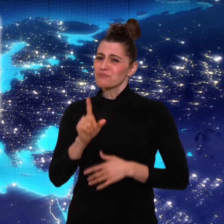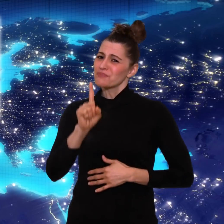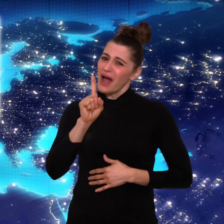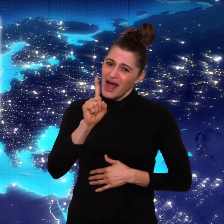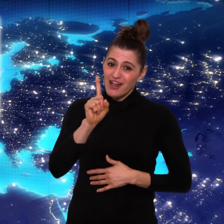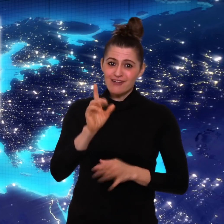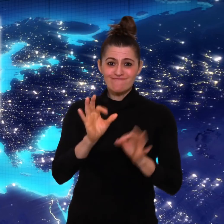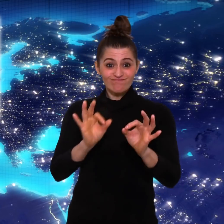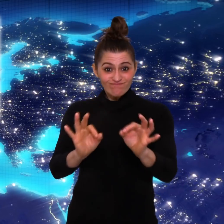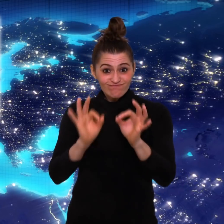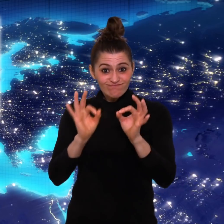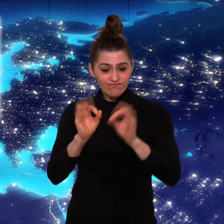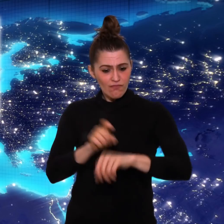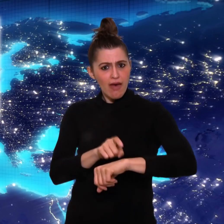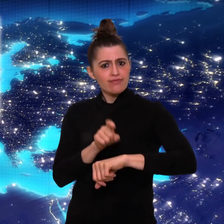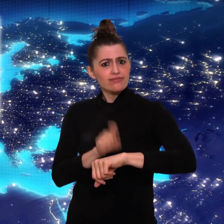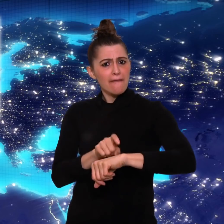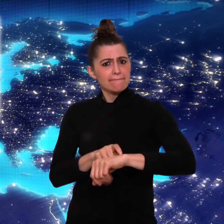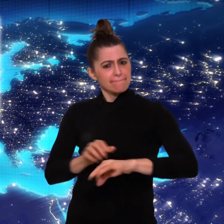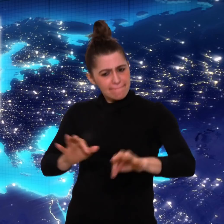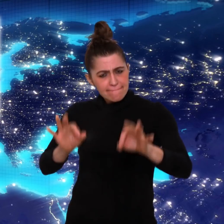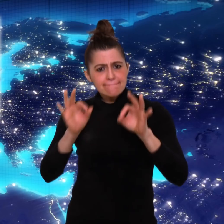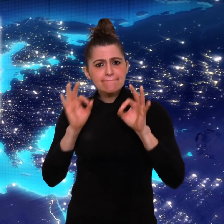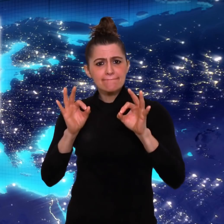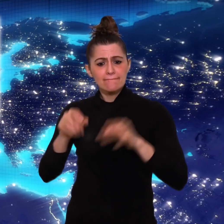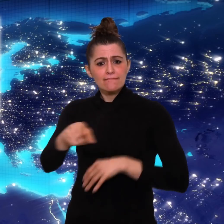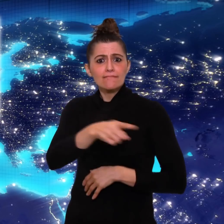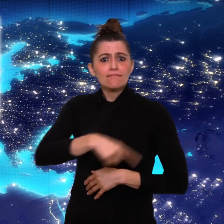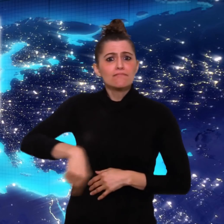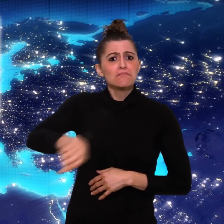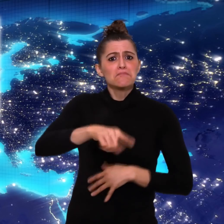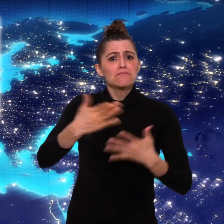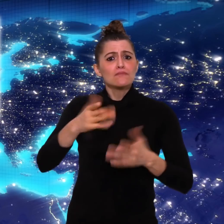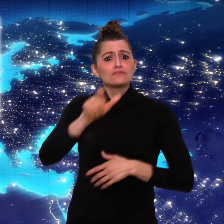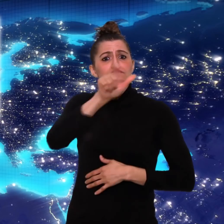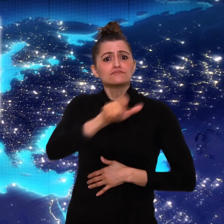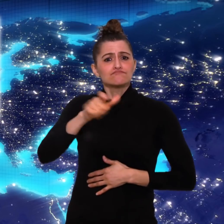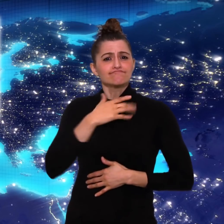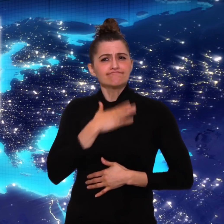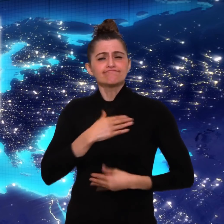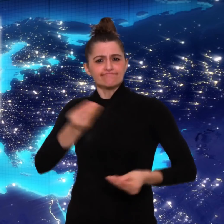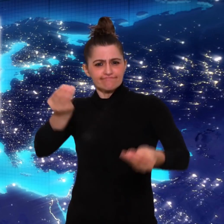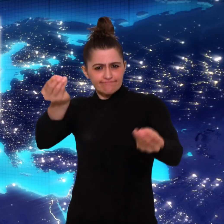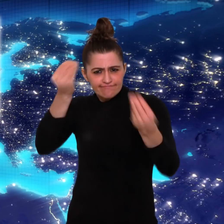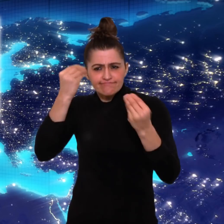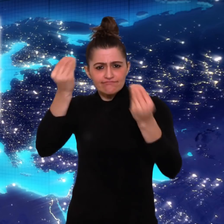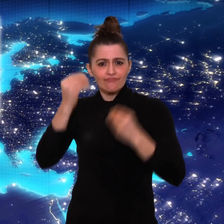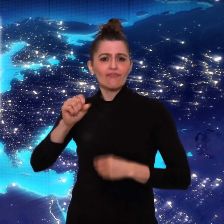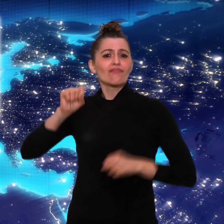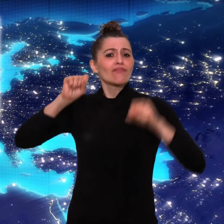enough for the students to become